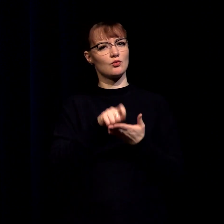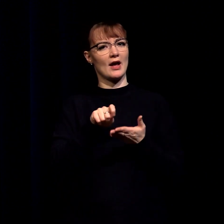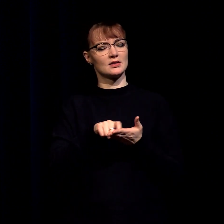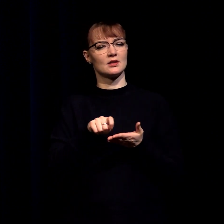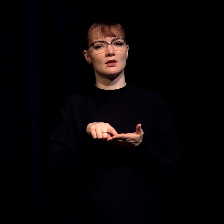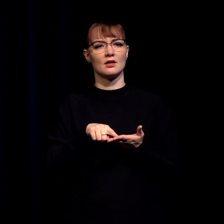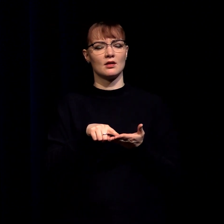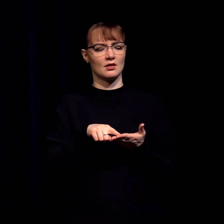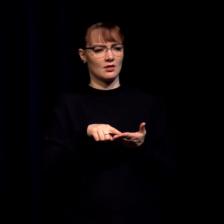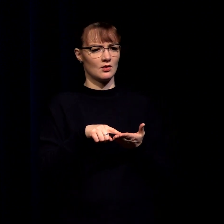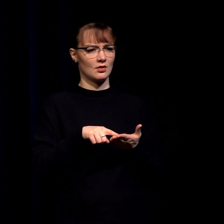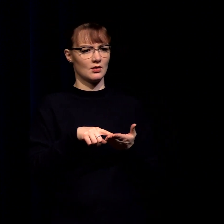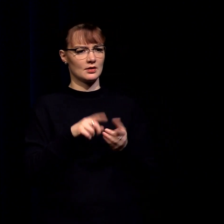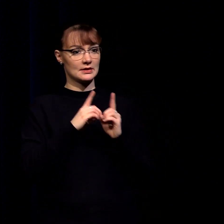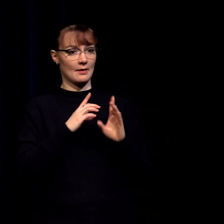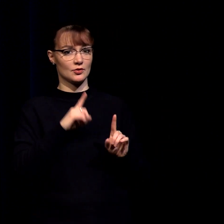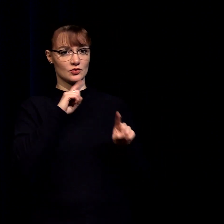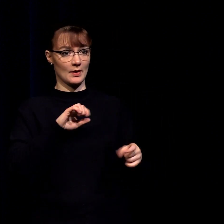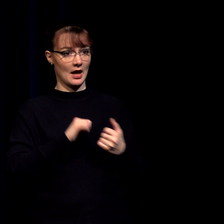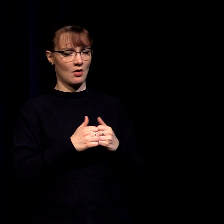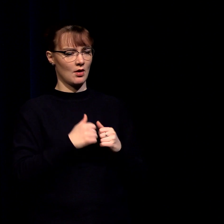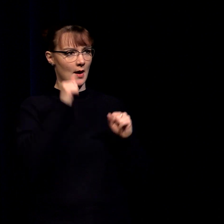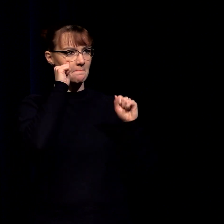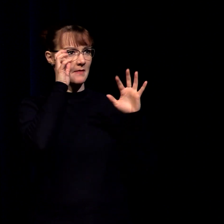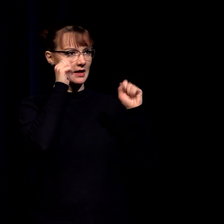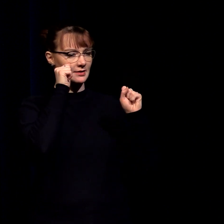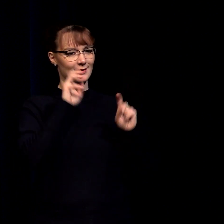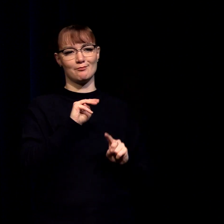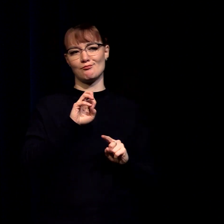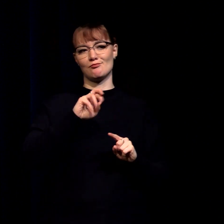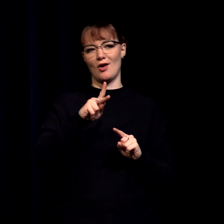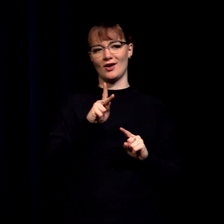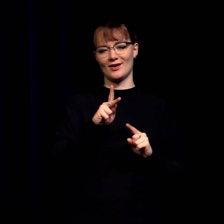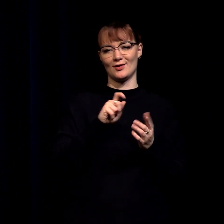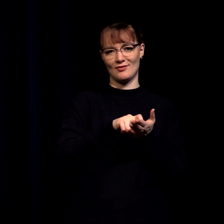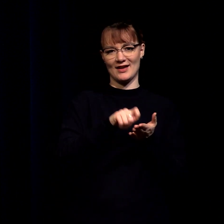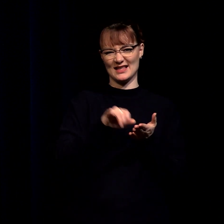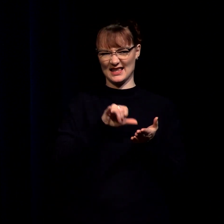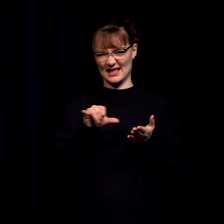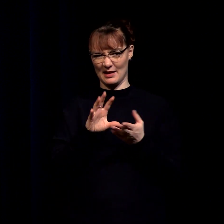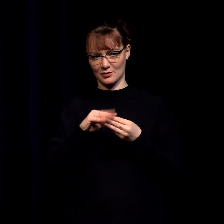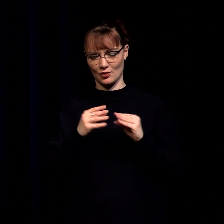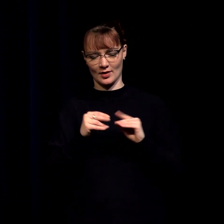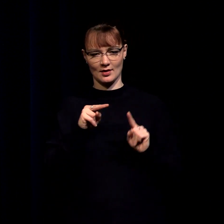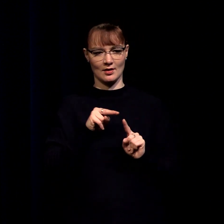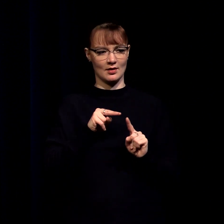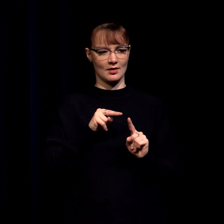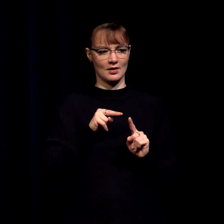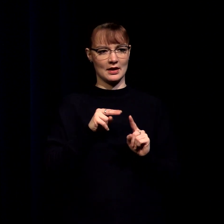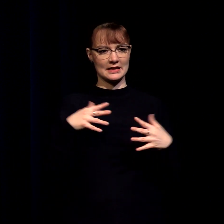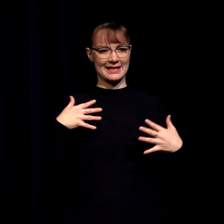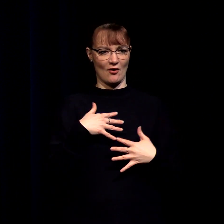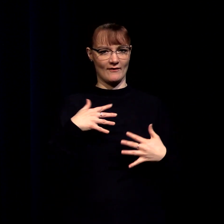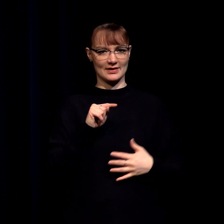they're amazed. But the gospel writer Mark talking about the same exact story says that they're actually terrified. And